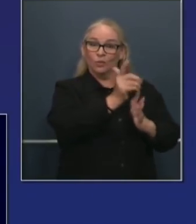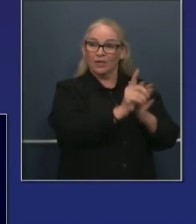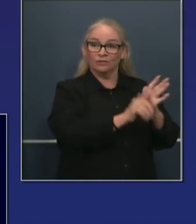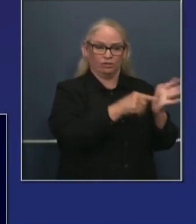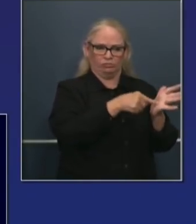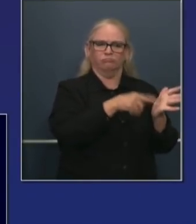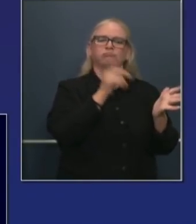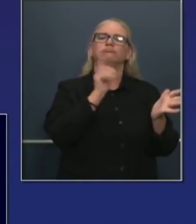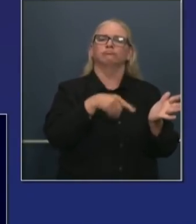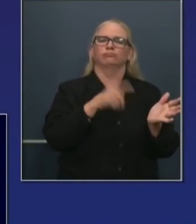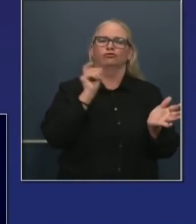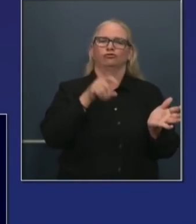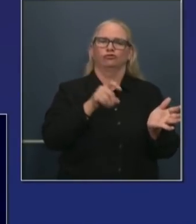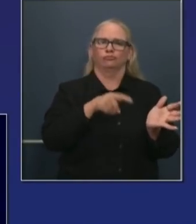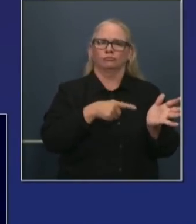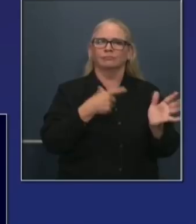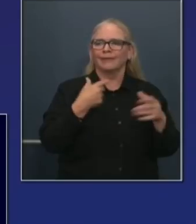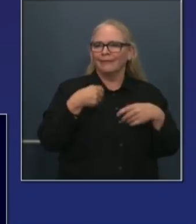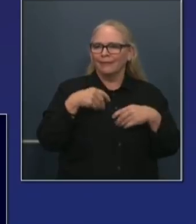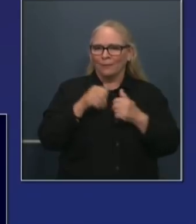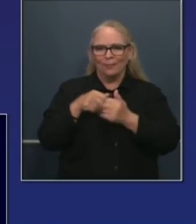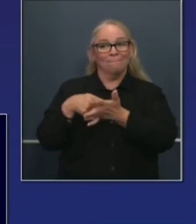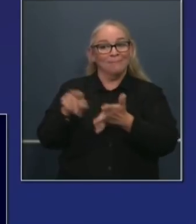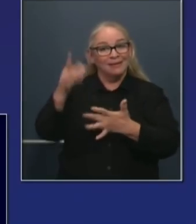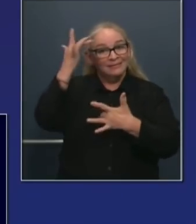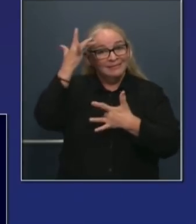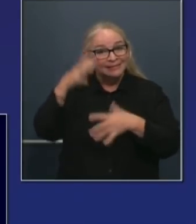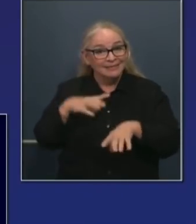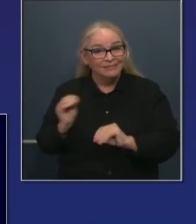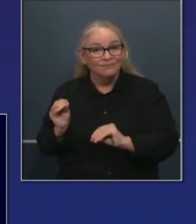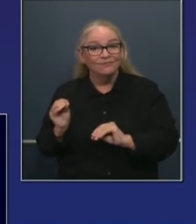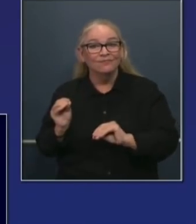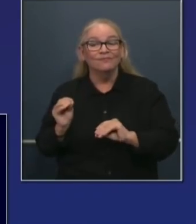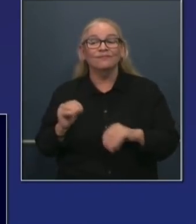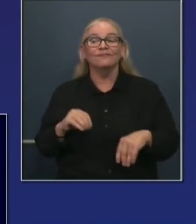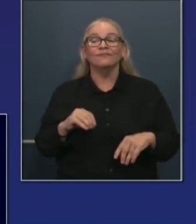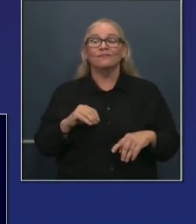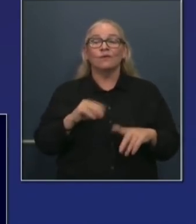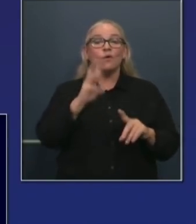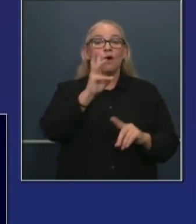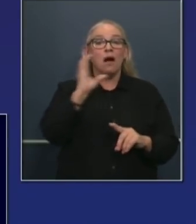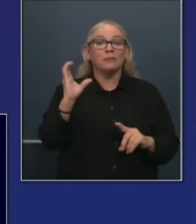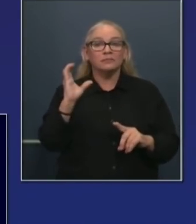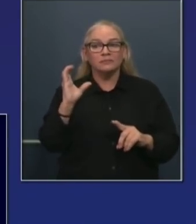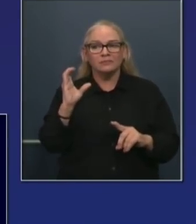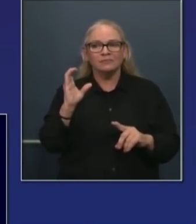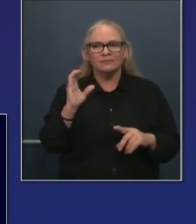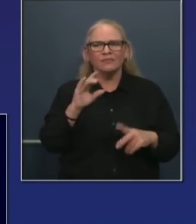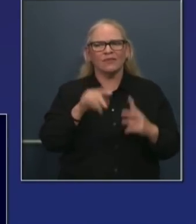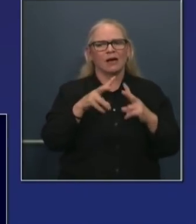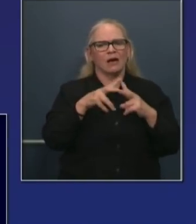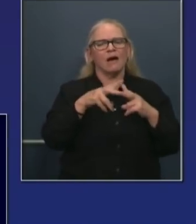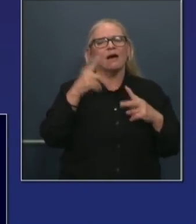MORE ABUNDANTLY CLEAR TO MOVE QUICKLY NOW AND MOVE THROUGH THE LEGISLATION WITH THE